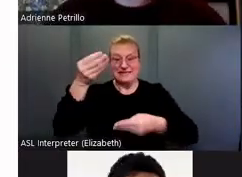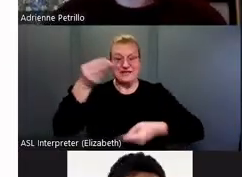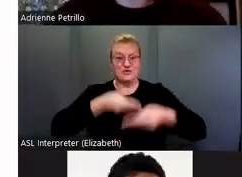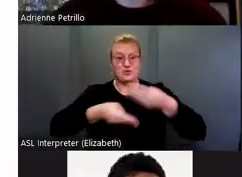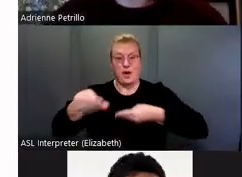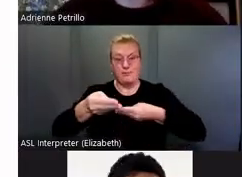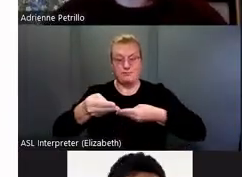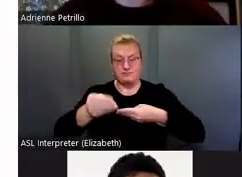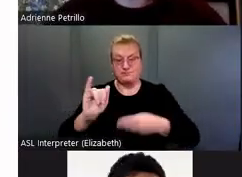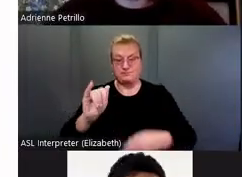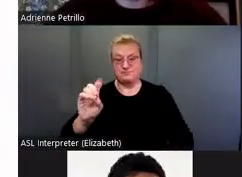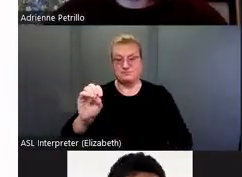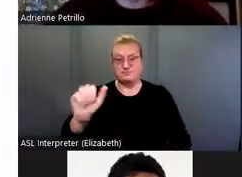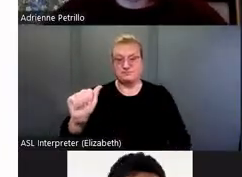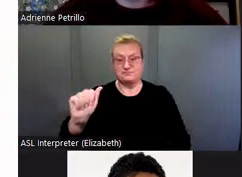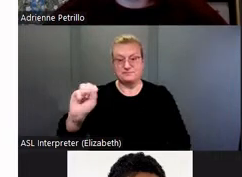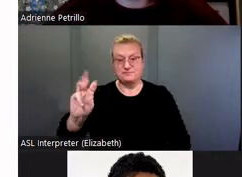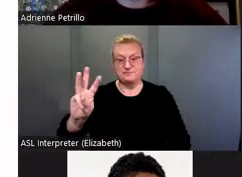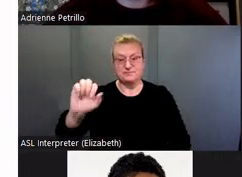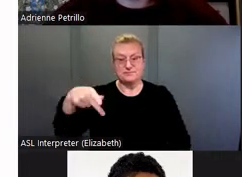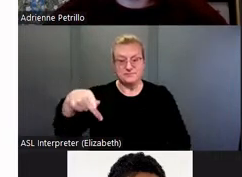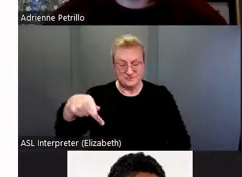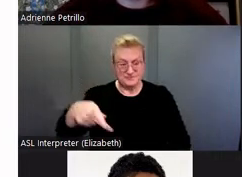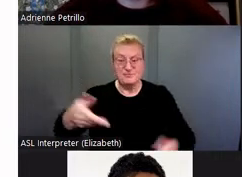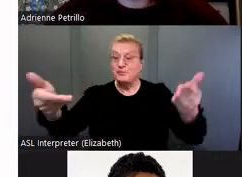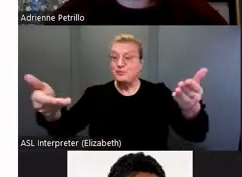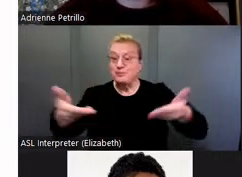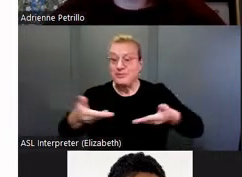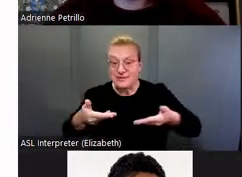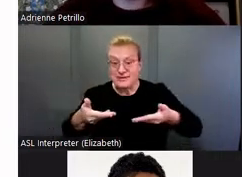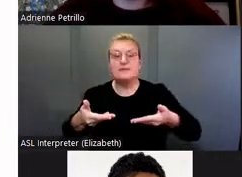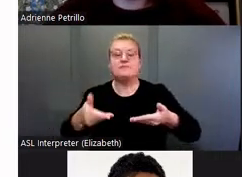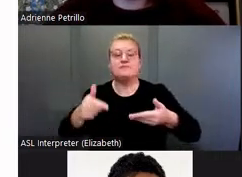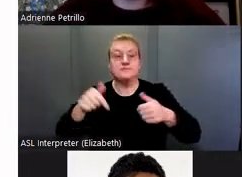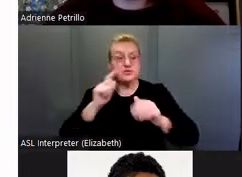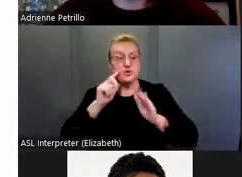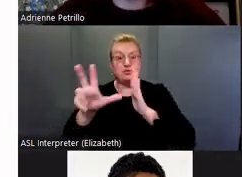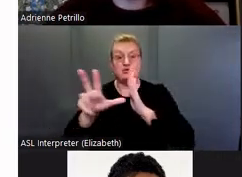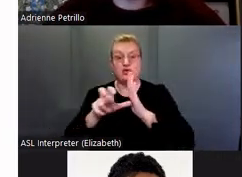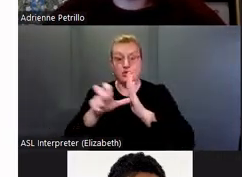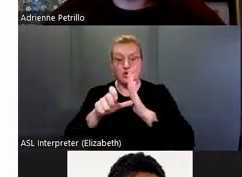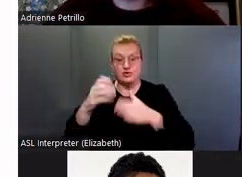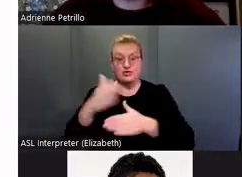I'm happy to welcome you here today. This session will be recorded and shared on our platforms,